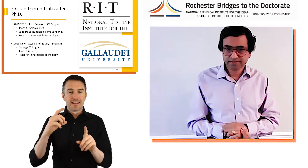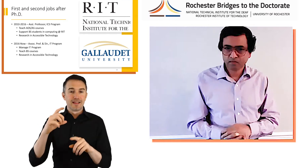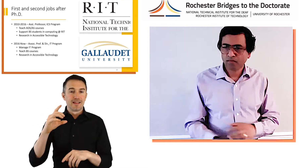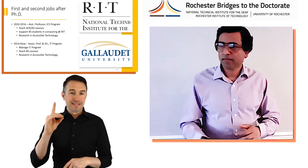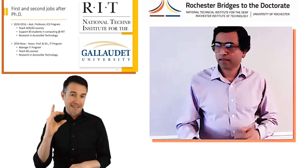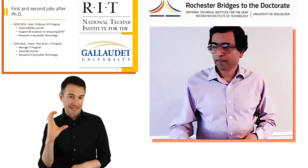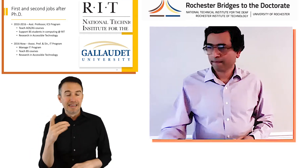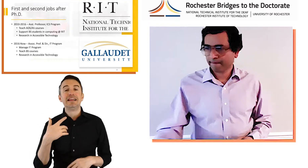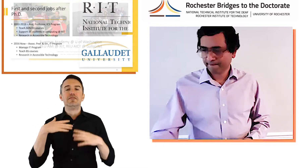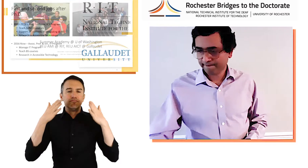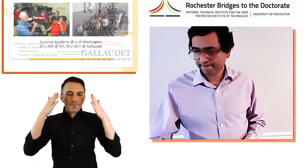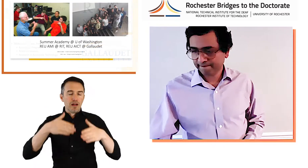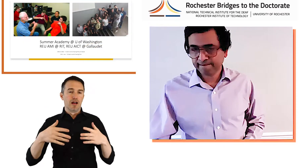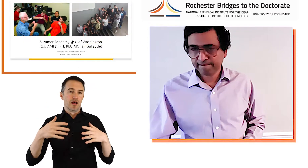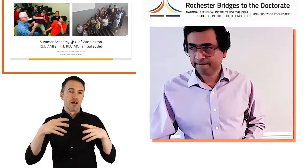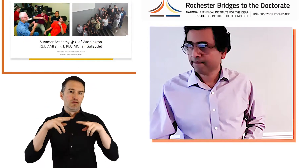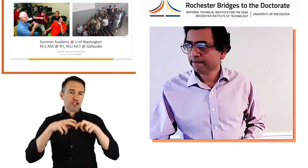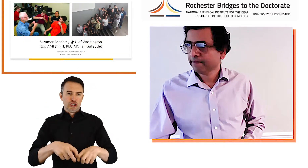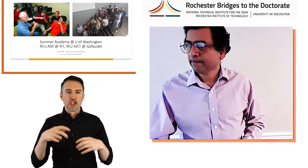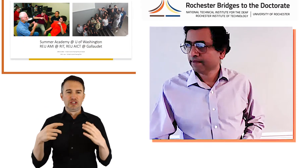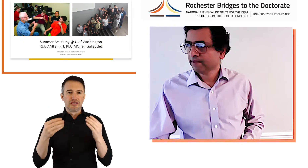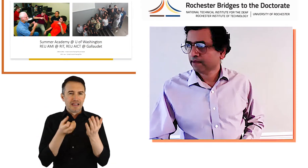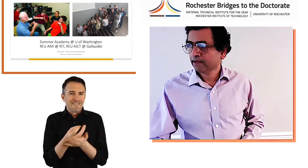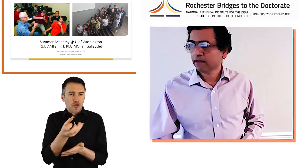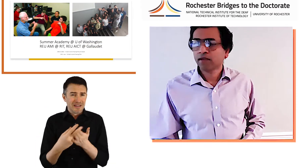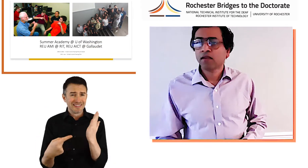on access technology at Gallaudet.